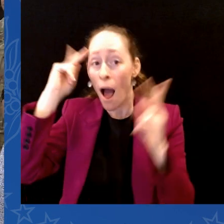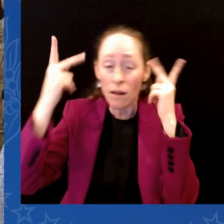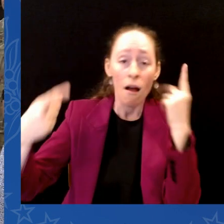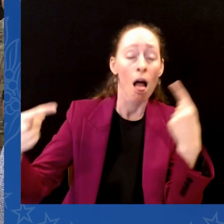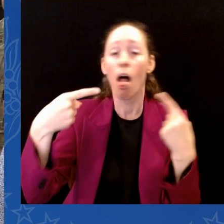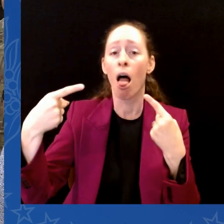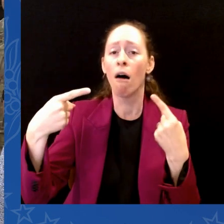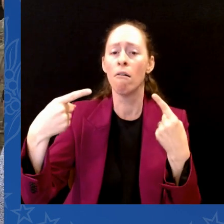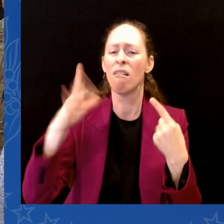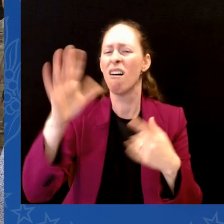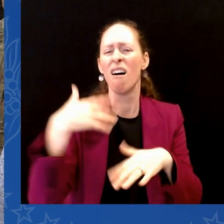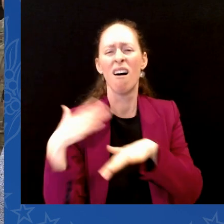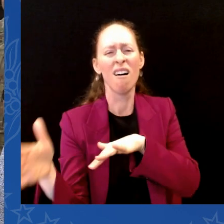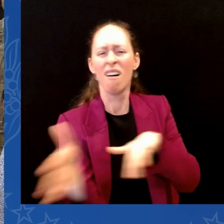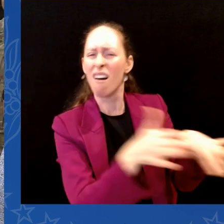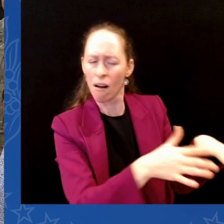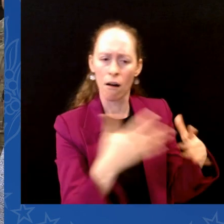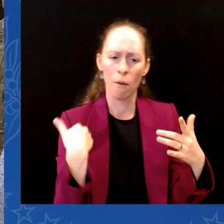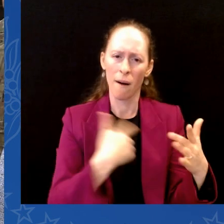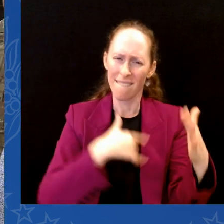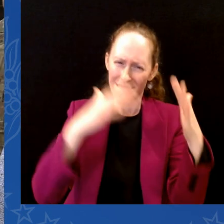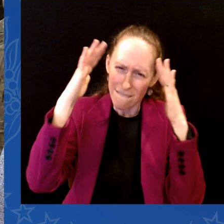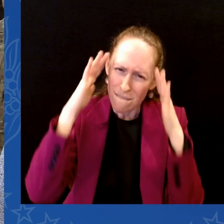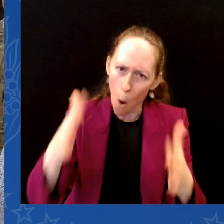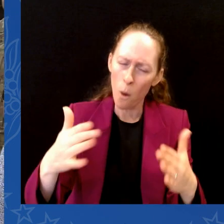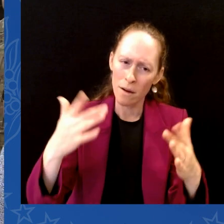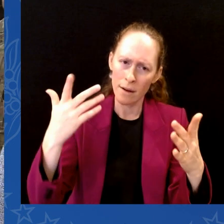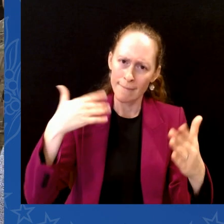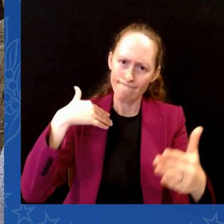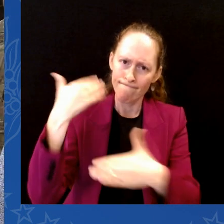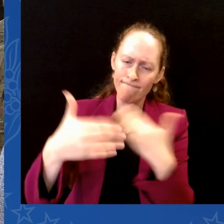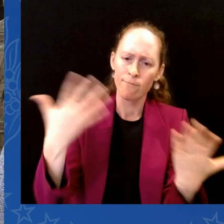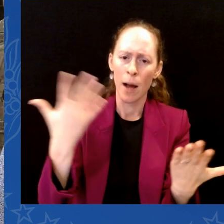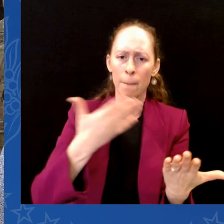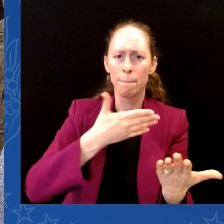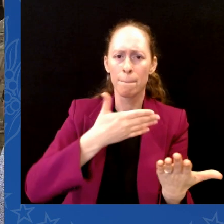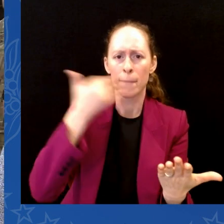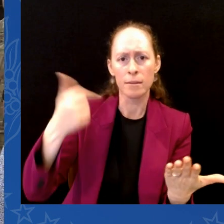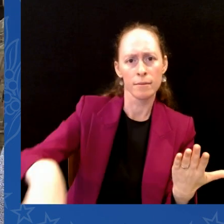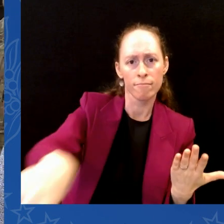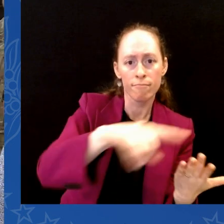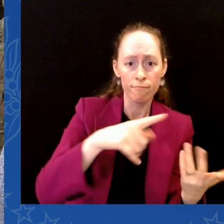state government all the way up to the President. So we appreciate the team effort.